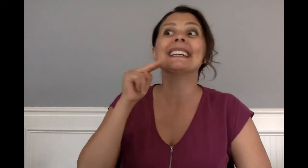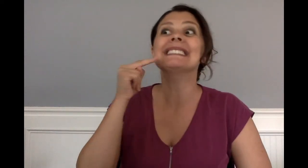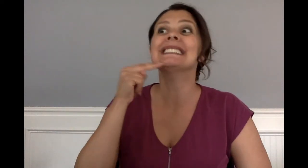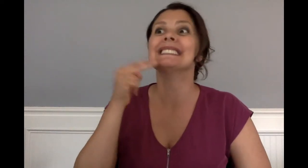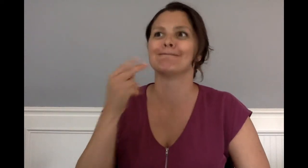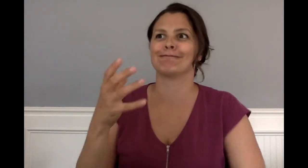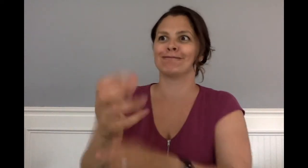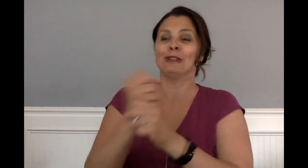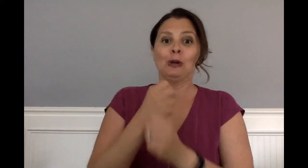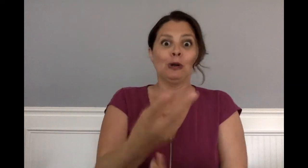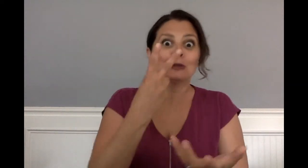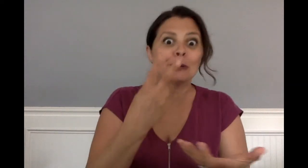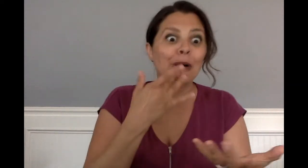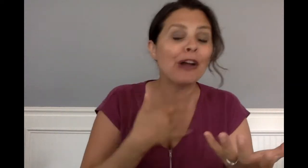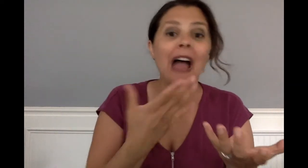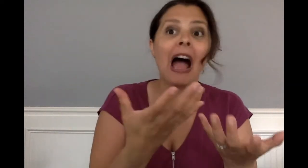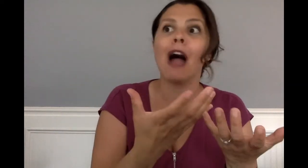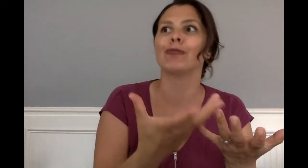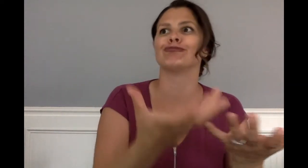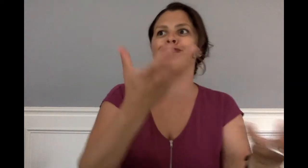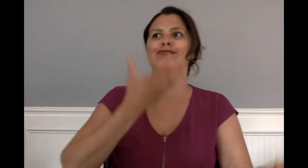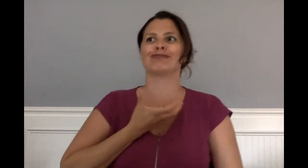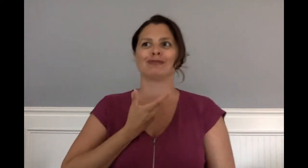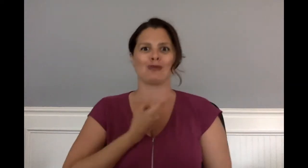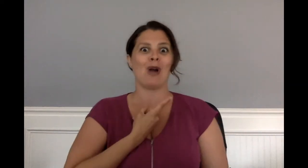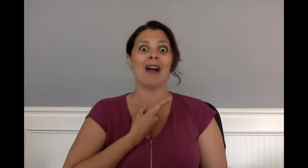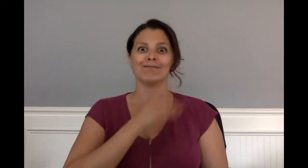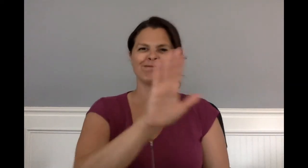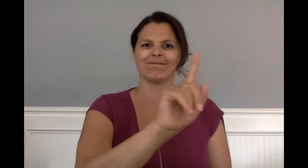My niece received two of these on her birthday, so she gave me one. ”